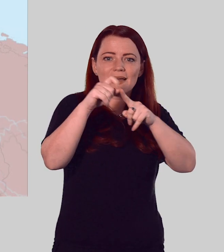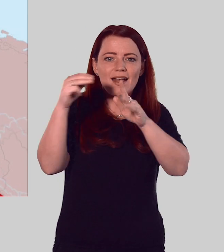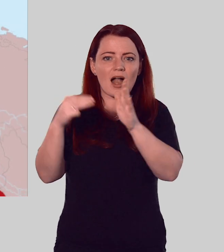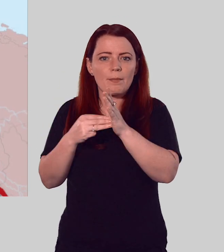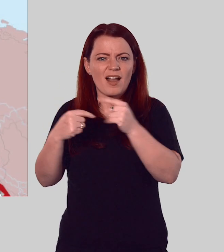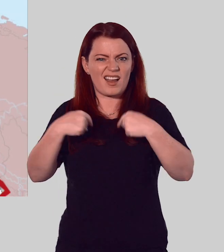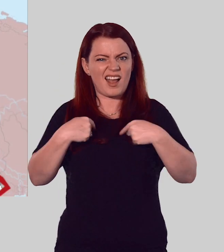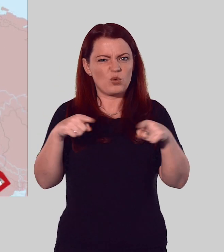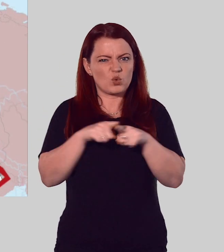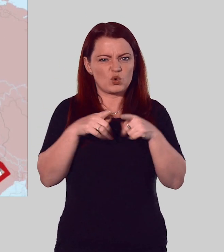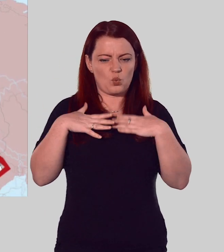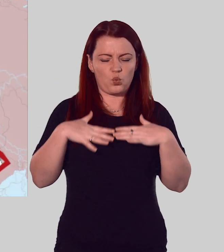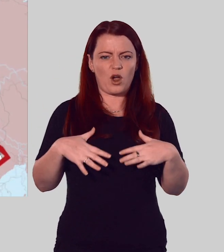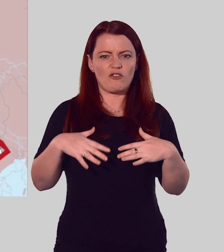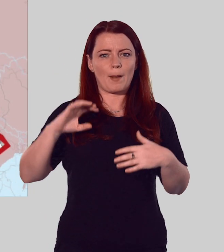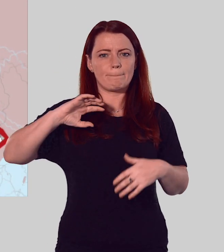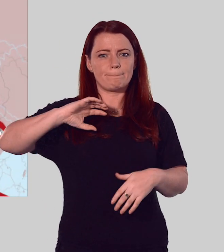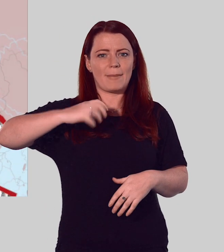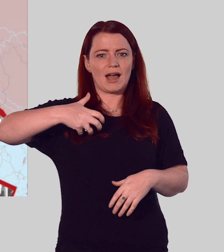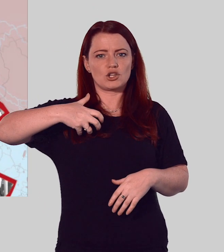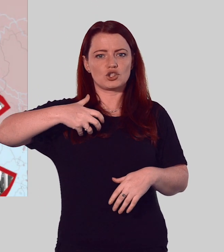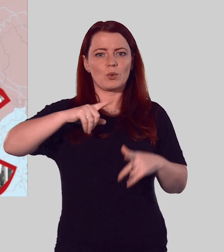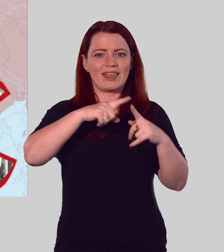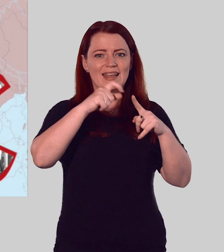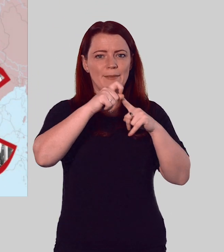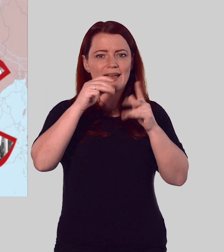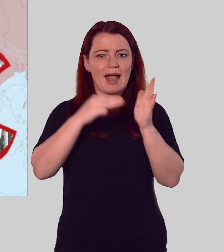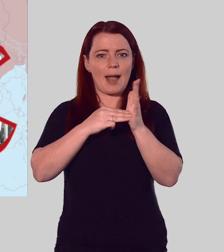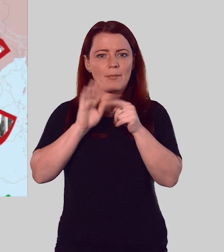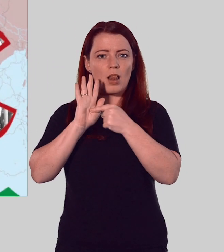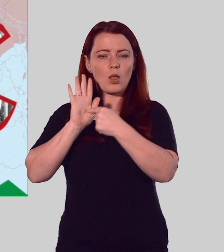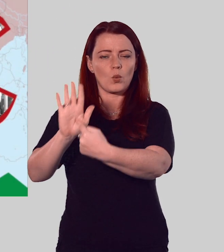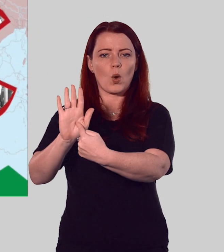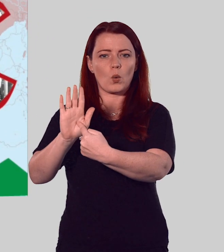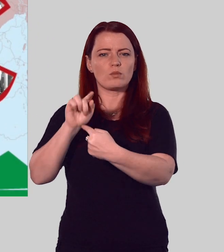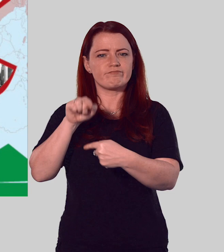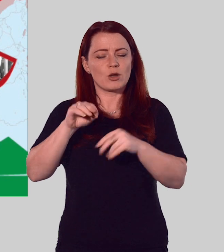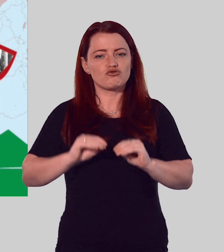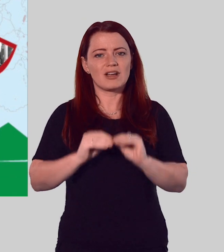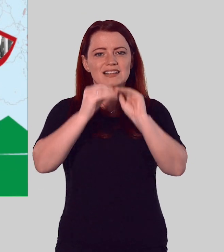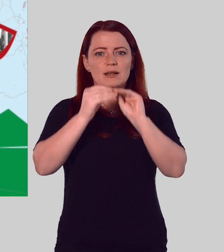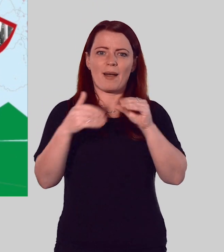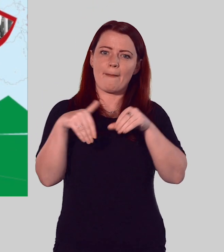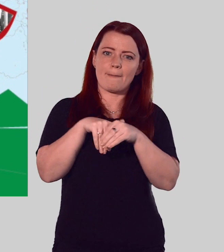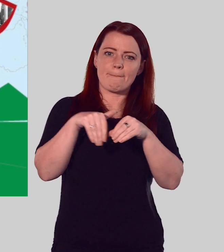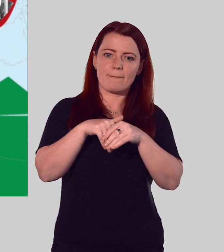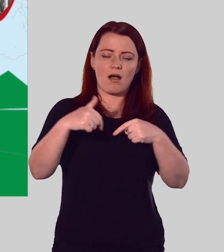wearing a campaign badge with an EPM logo on it. This was created by a member of Virtual Migrants who studied